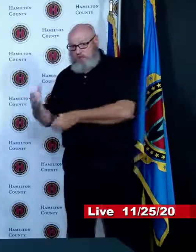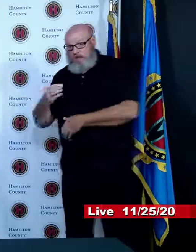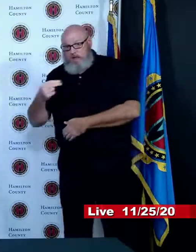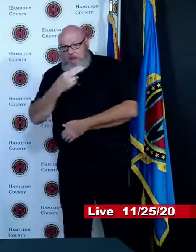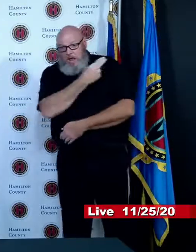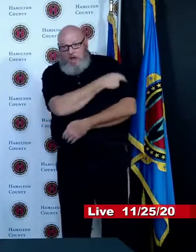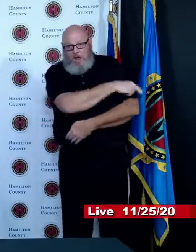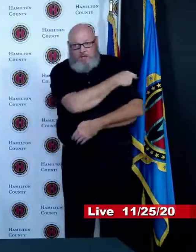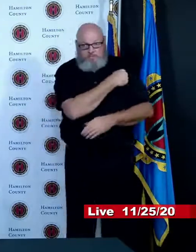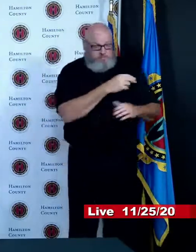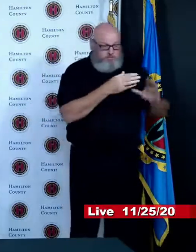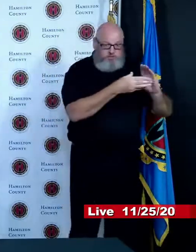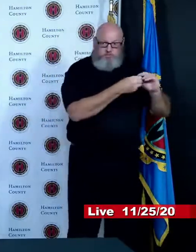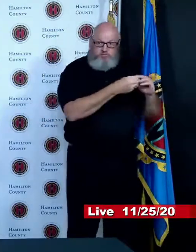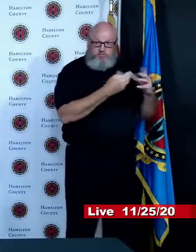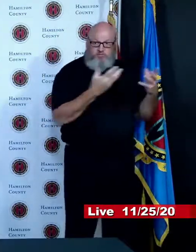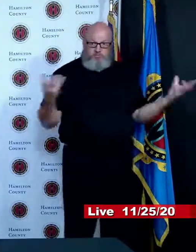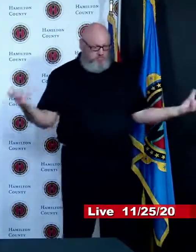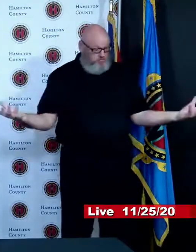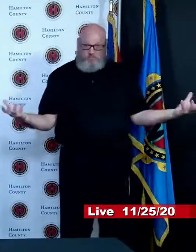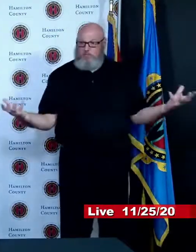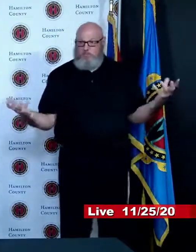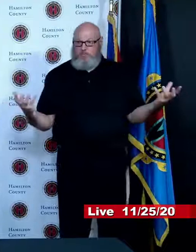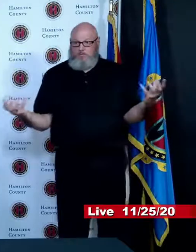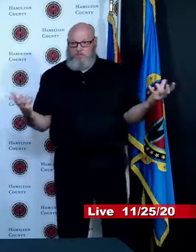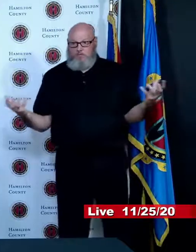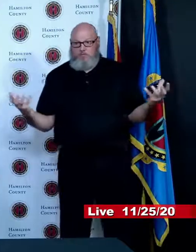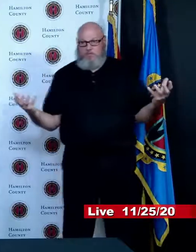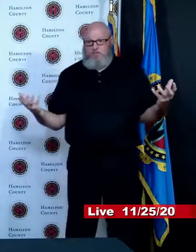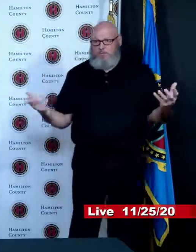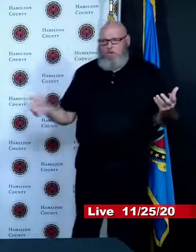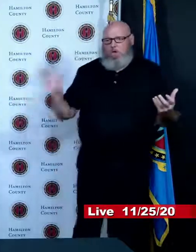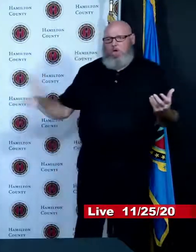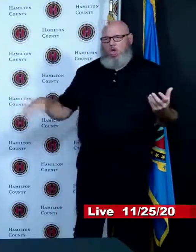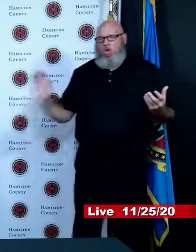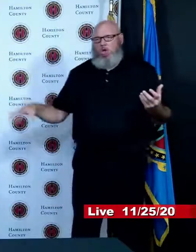regarding Covid-19 could you speak more on that like exactly like what instances